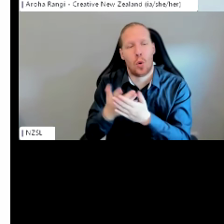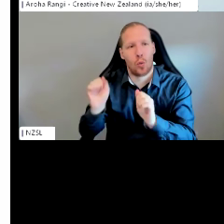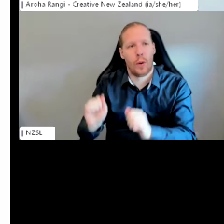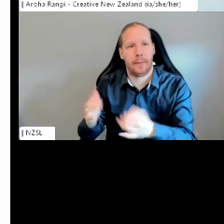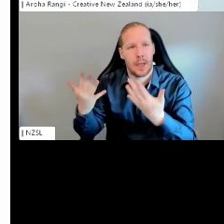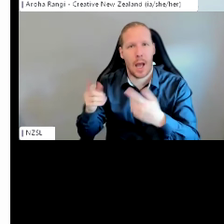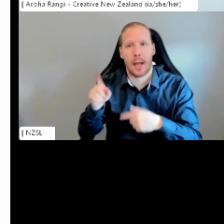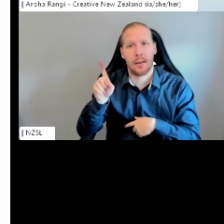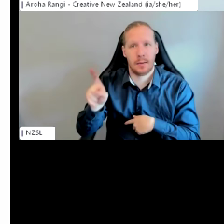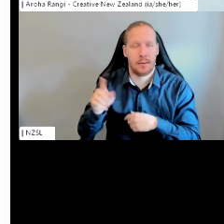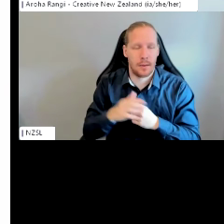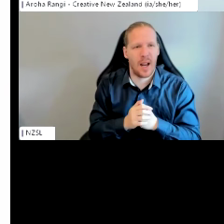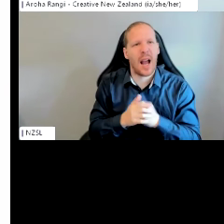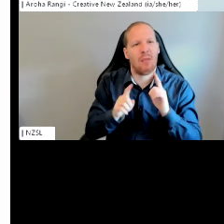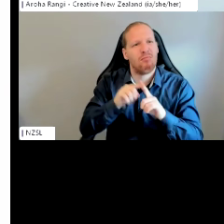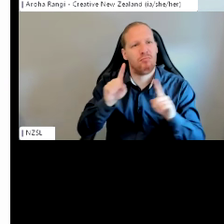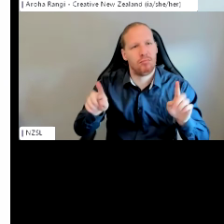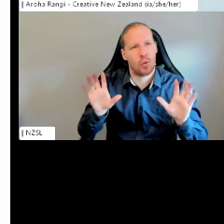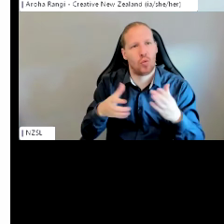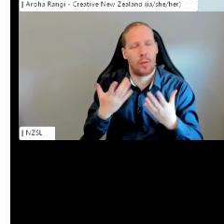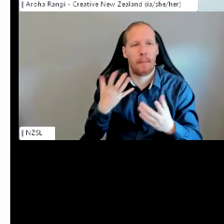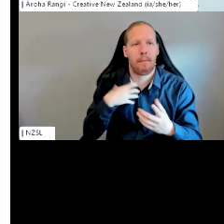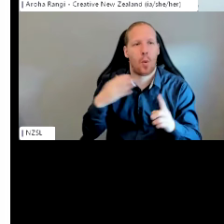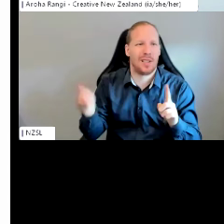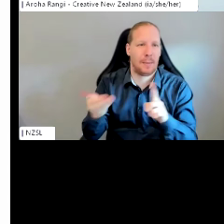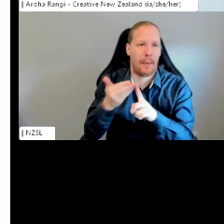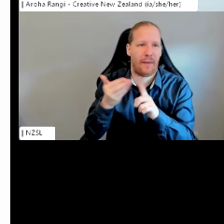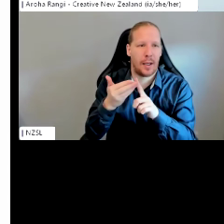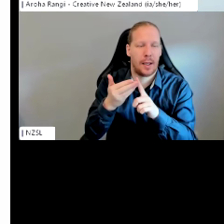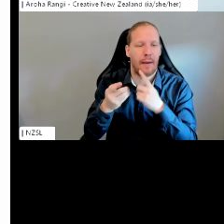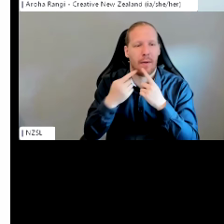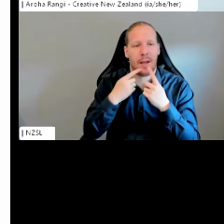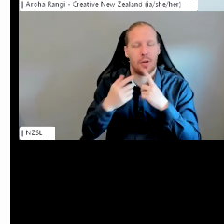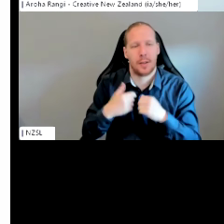um you can really glean a lot more data. But just to give you a kind of top line on this,